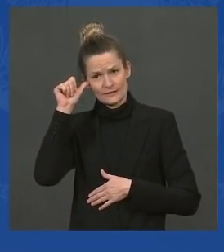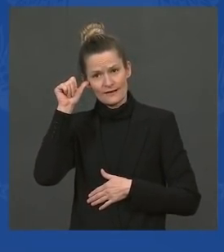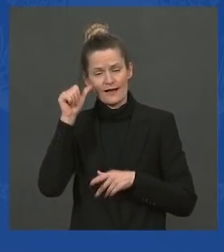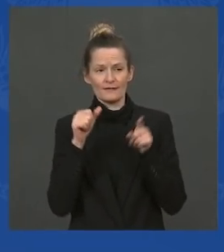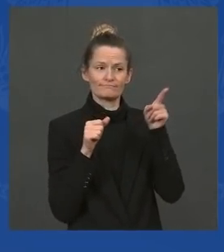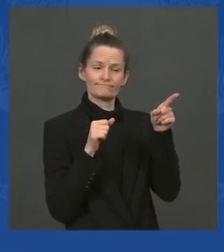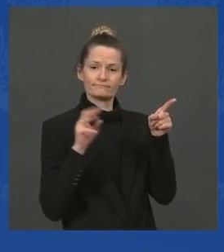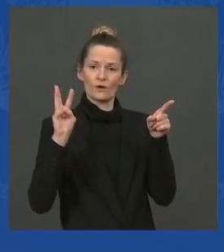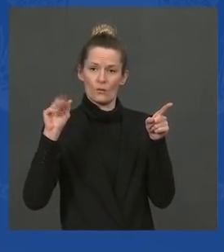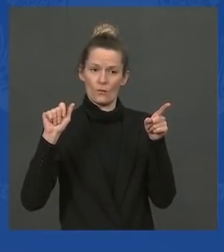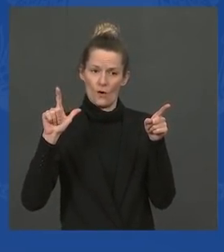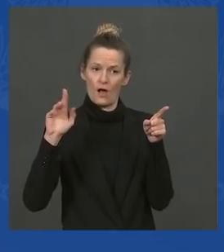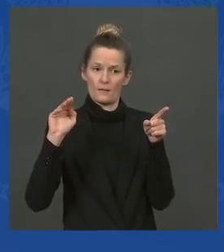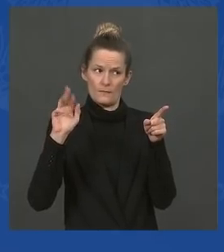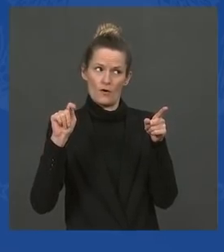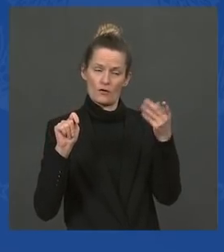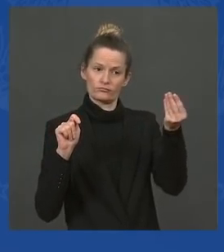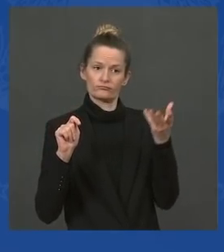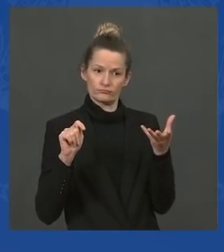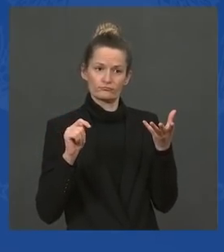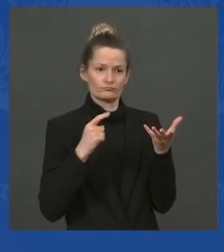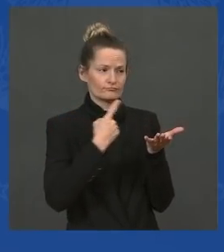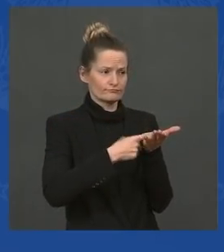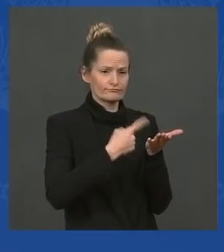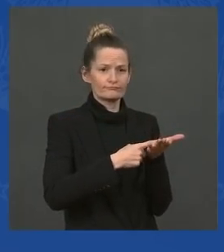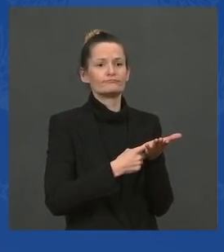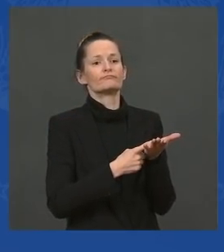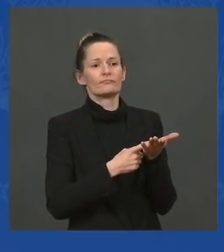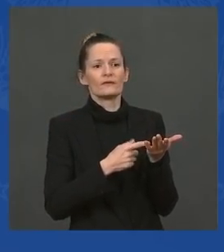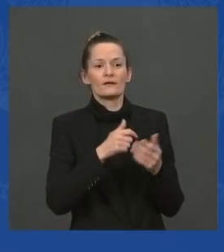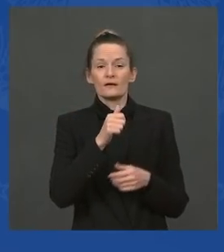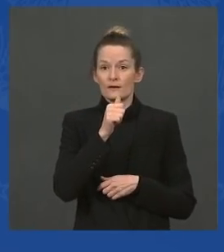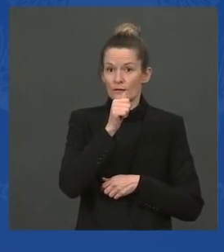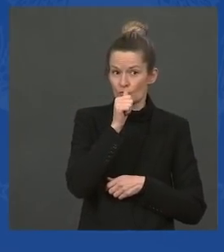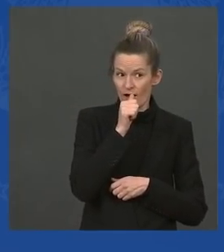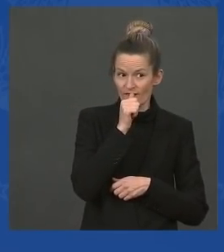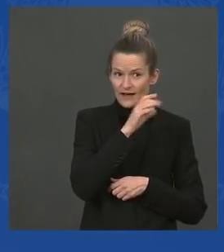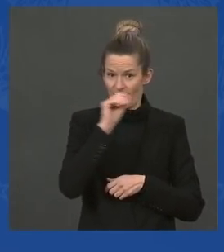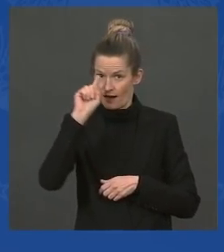"The combination of private enterprise and government working together has been really successful."